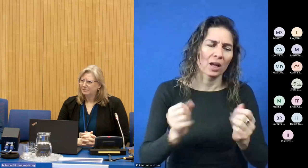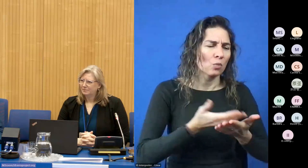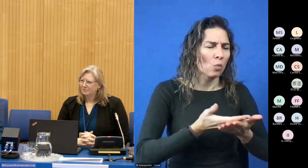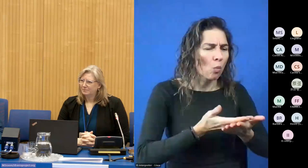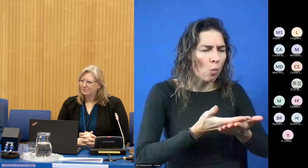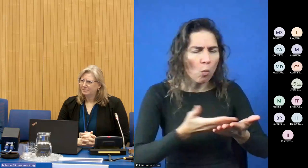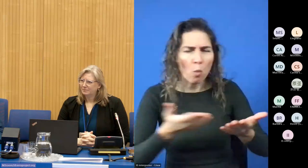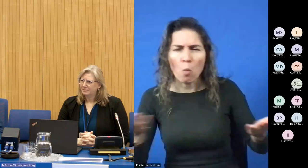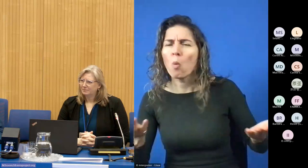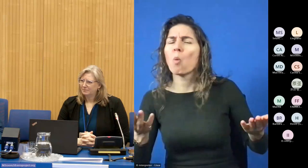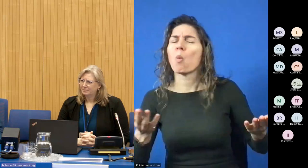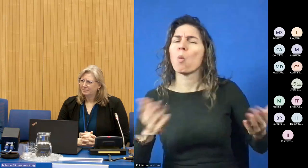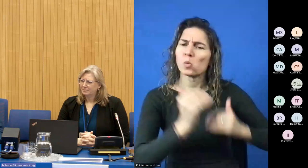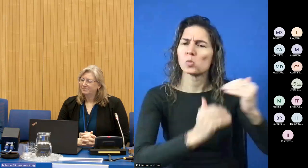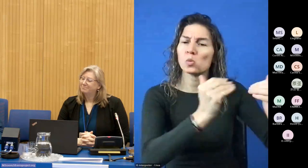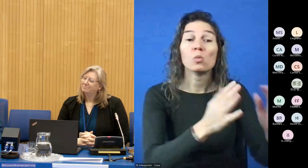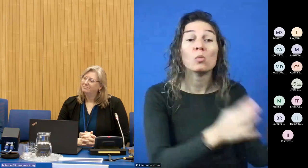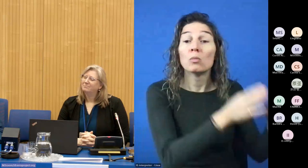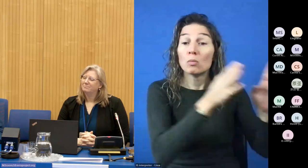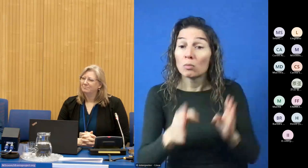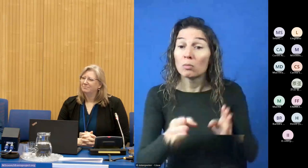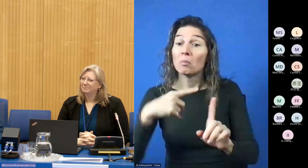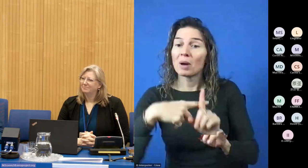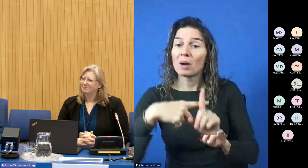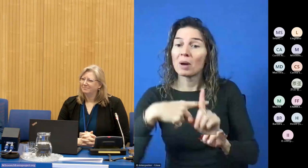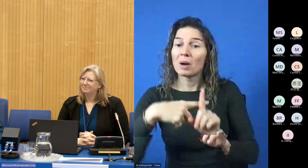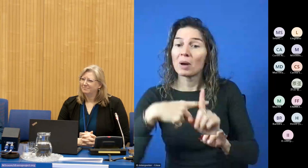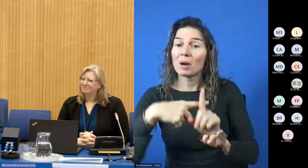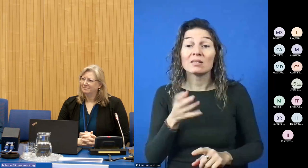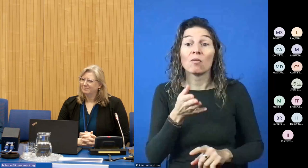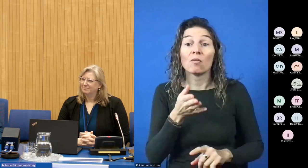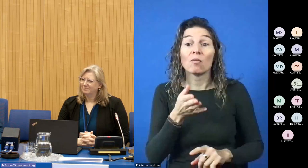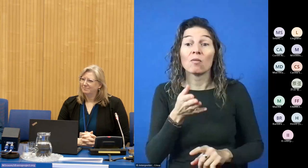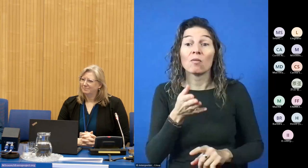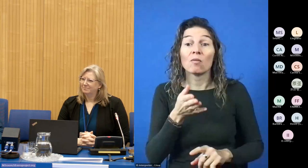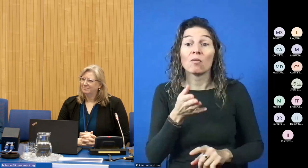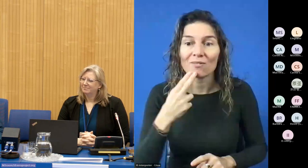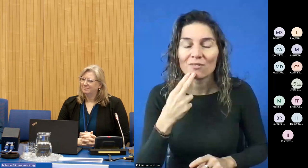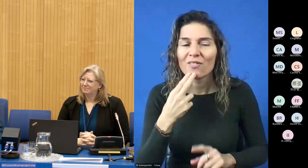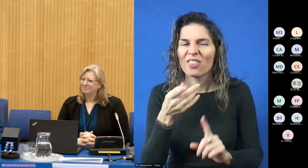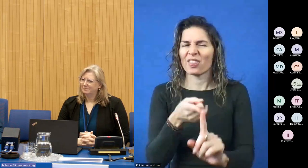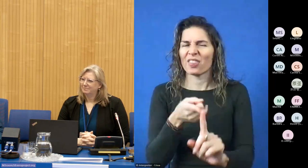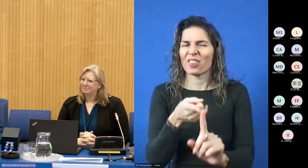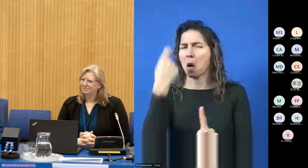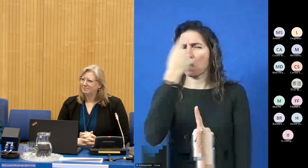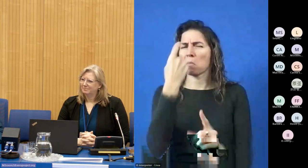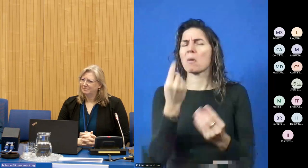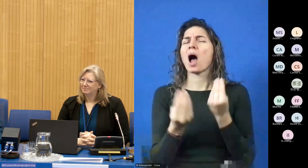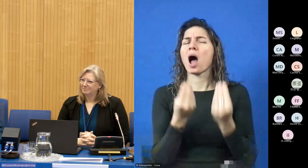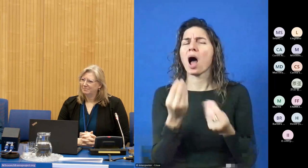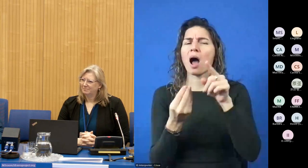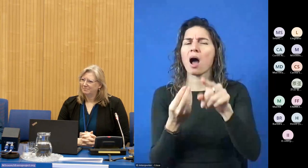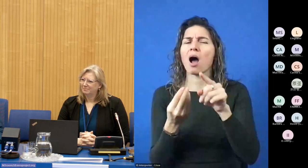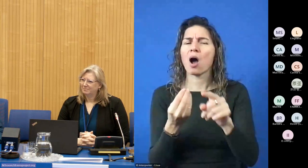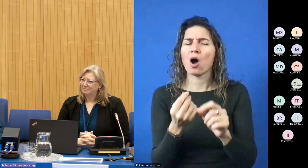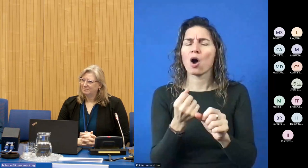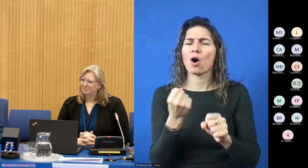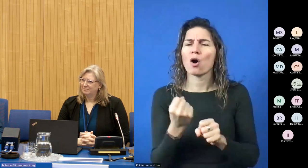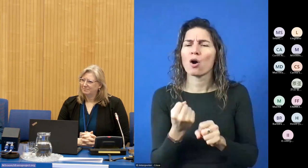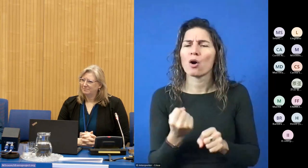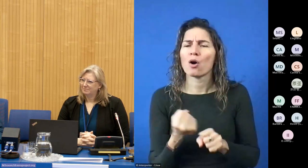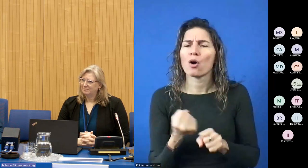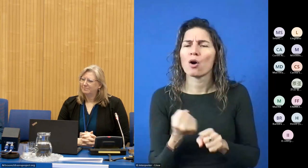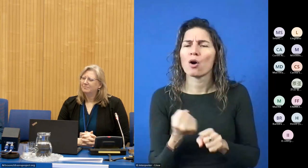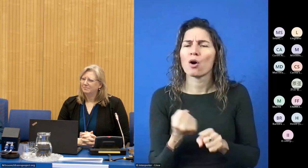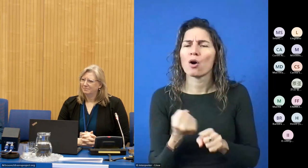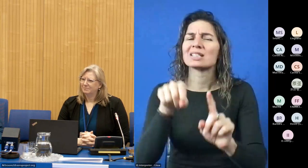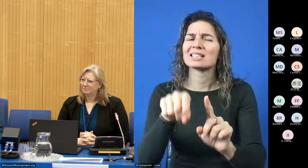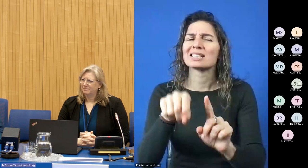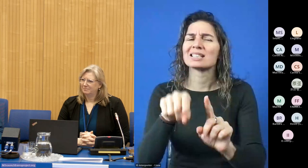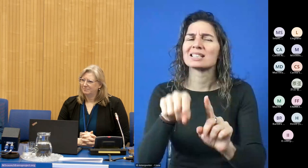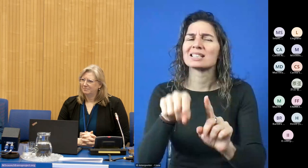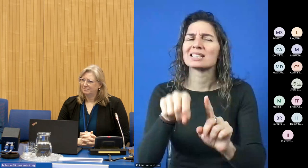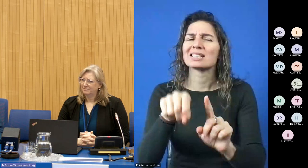ICT for the deaf, looking at how we created these signs. This goes way back to 2015. The question